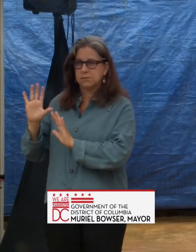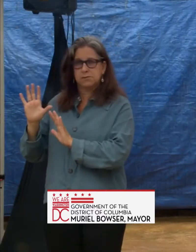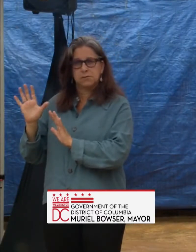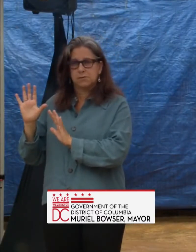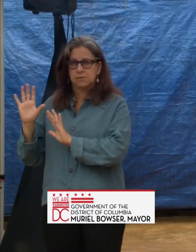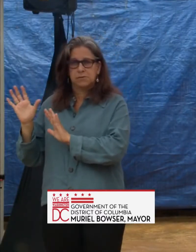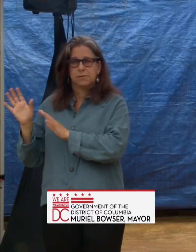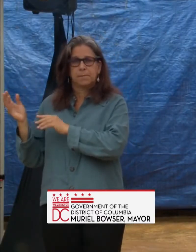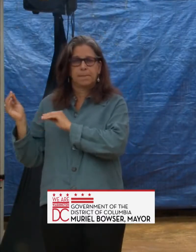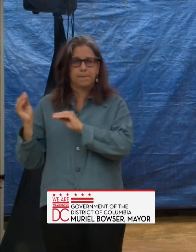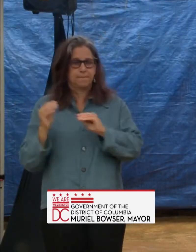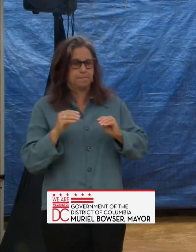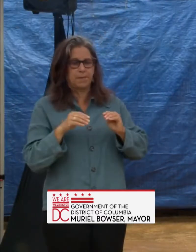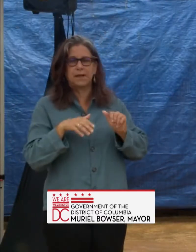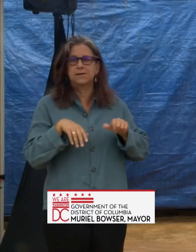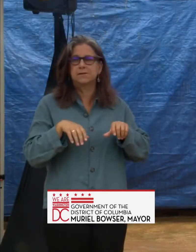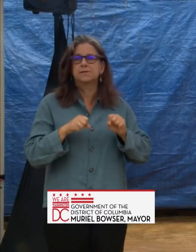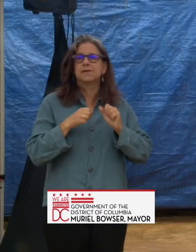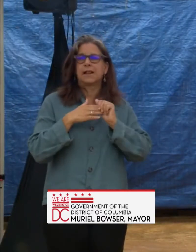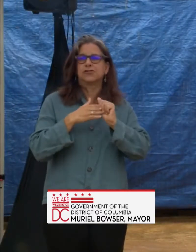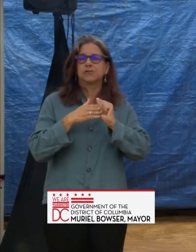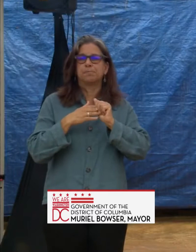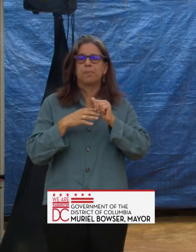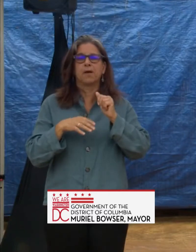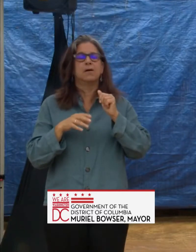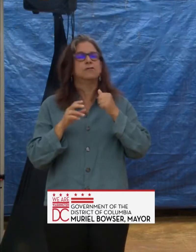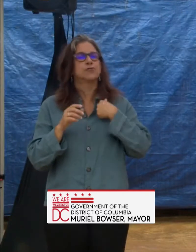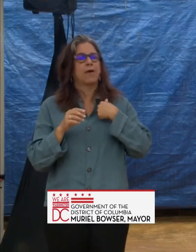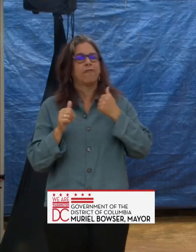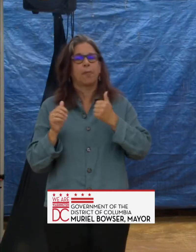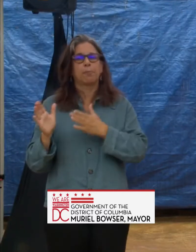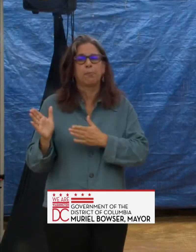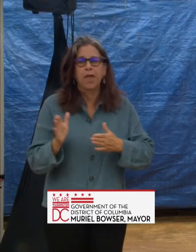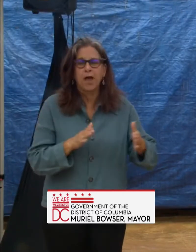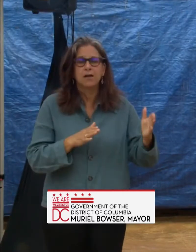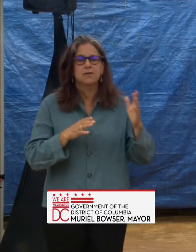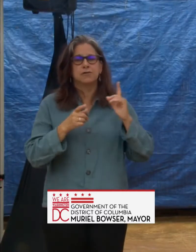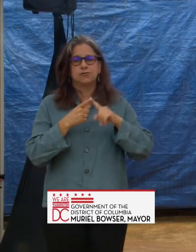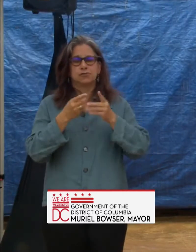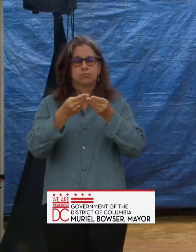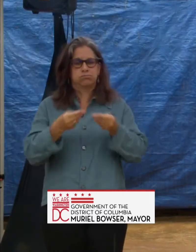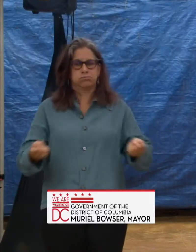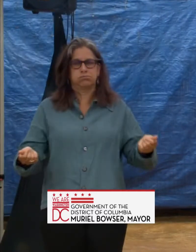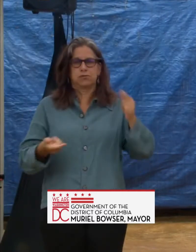CLEAR PLAN AND WE ARE EXECUTING ON THAT PLAN. WE ARE PROVIDING ACCESS TO SHELTER TO PEOPLE AT THE TIME